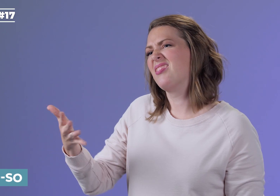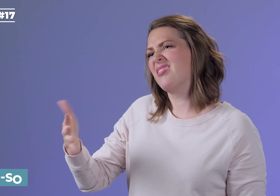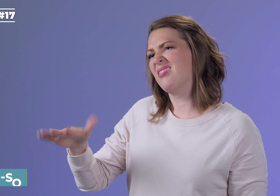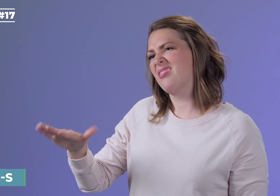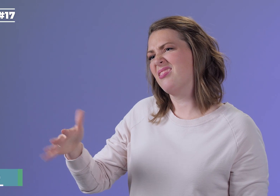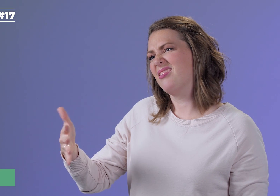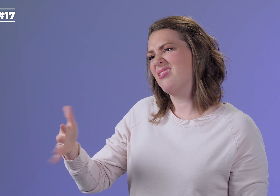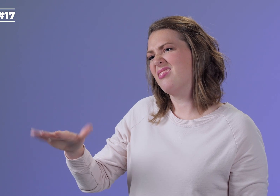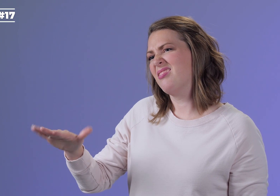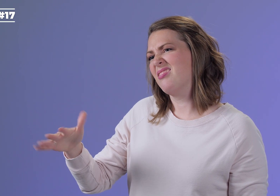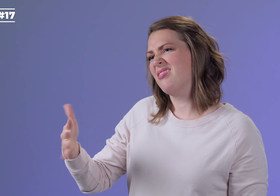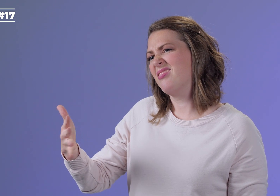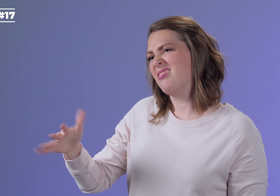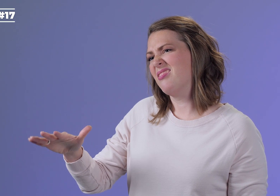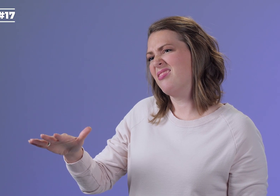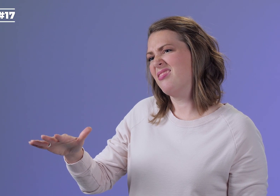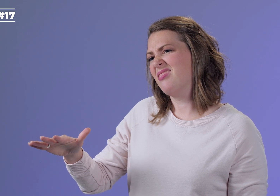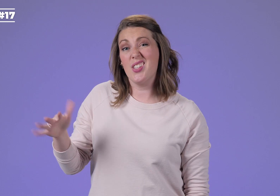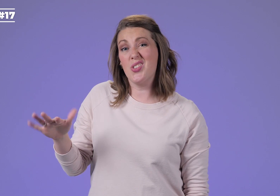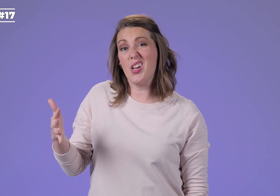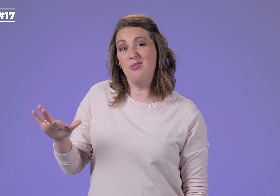your hand is flipping back and forth 'so-so.'